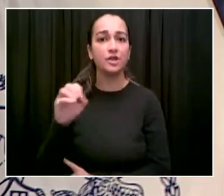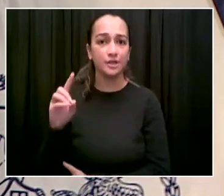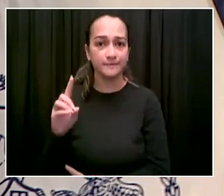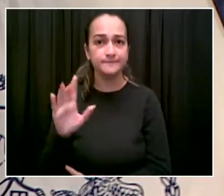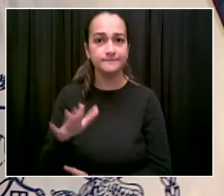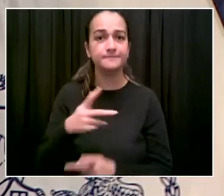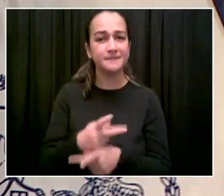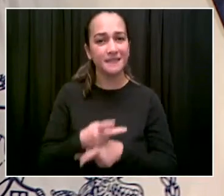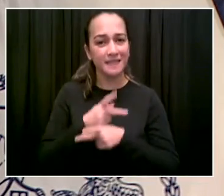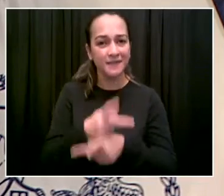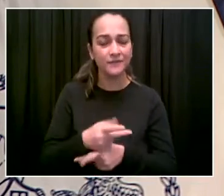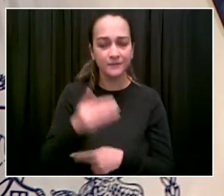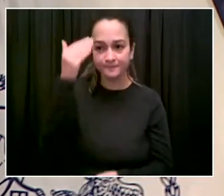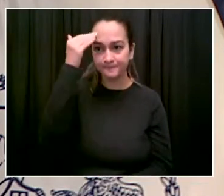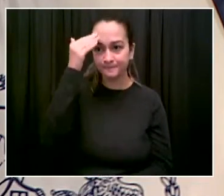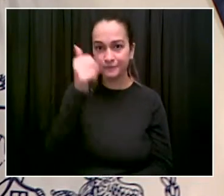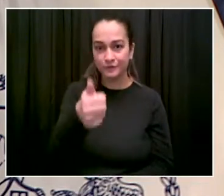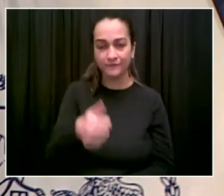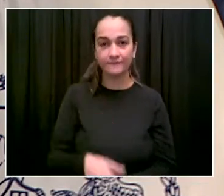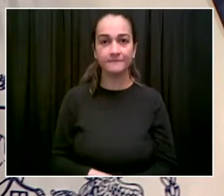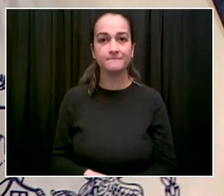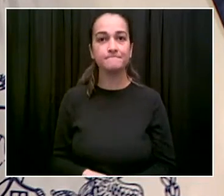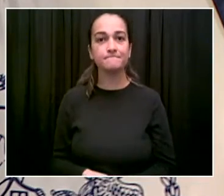SUDDENLY BE IN A SITUATN IOWHERE WATER HAS PULELD UP AND THAT